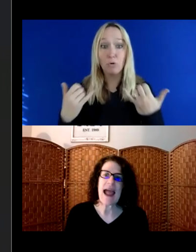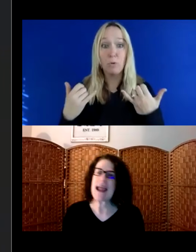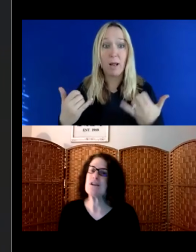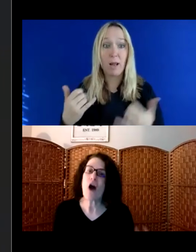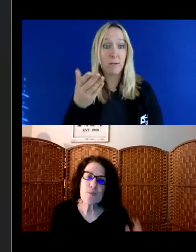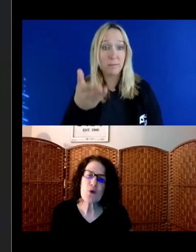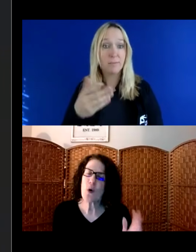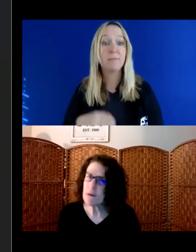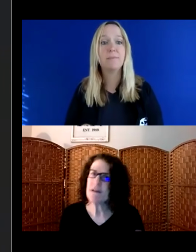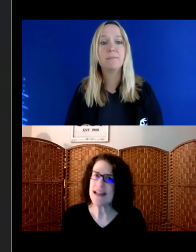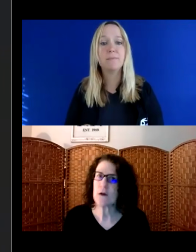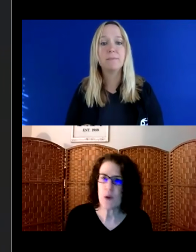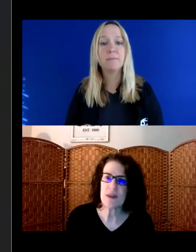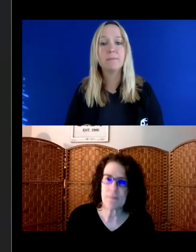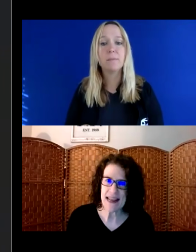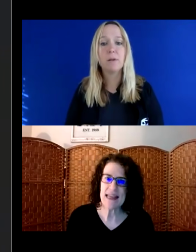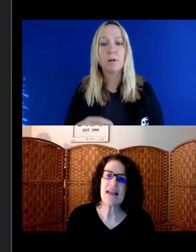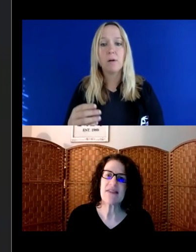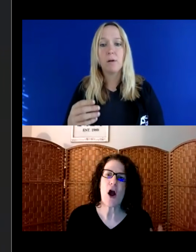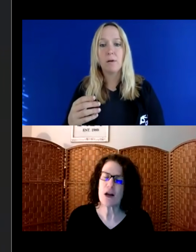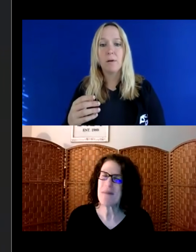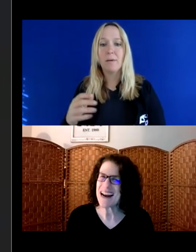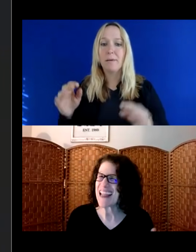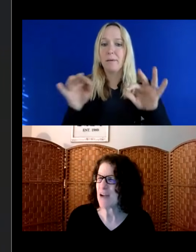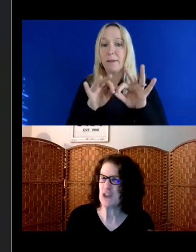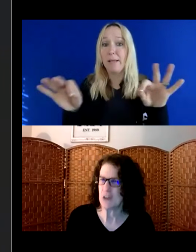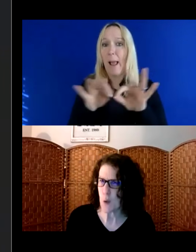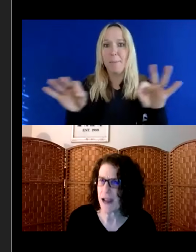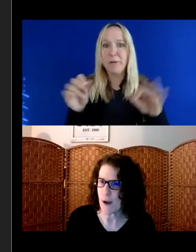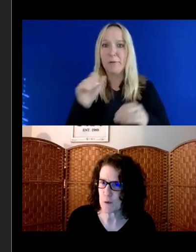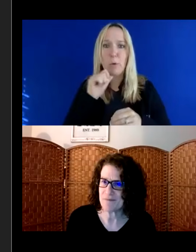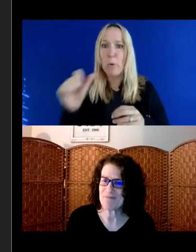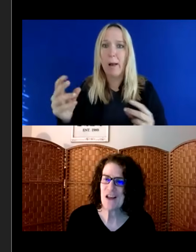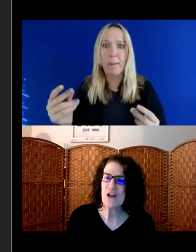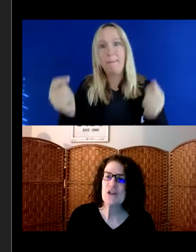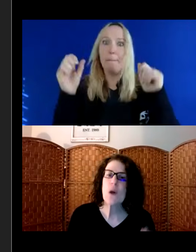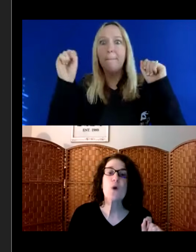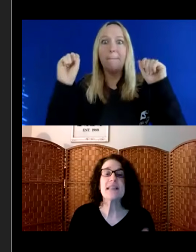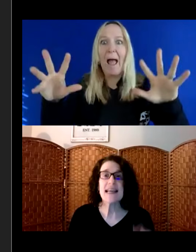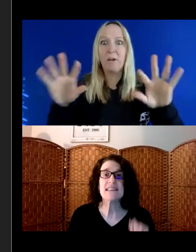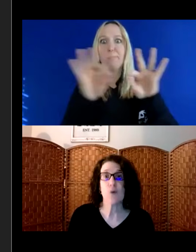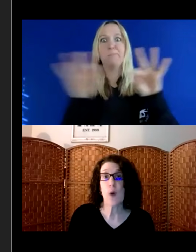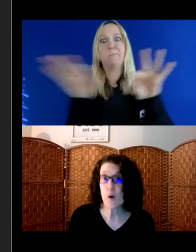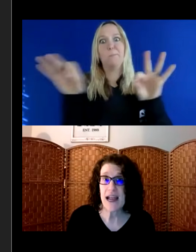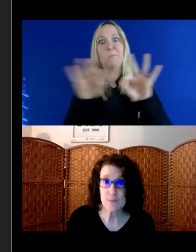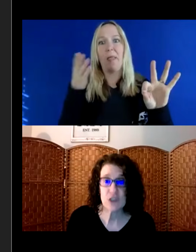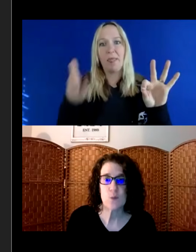And y'all probably agree with me that automatic captions don't count. So, we'll dig into how captions work.